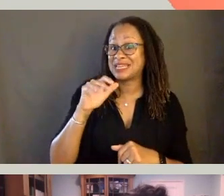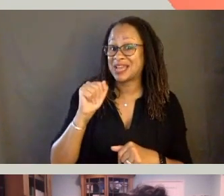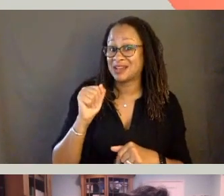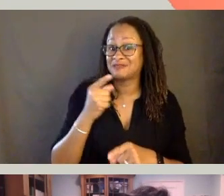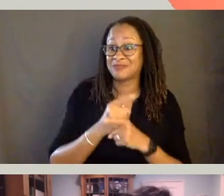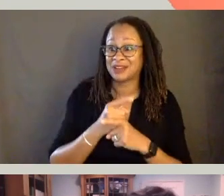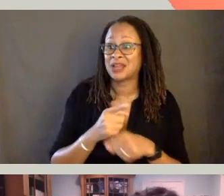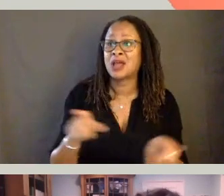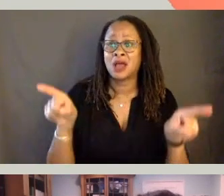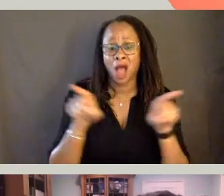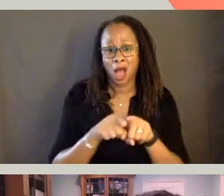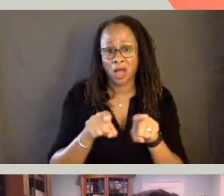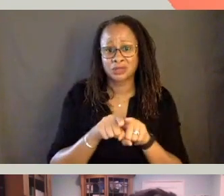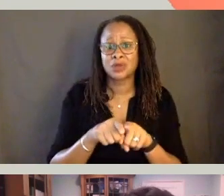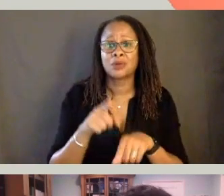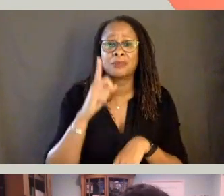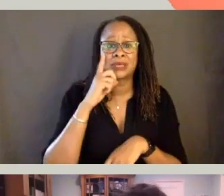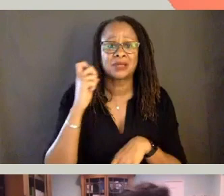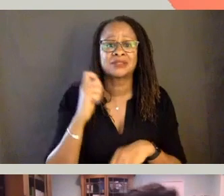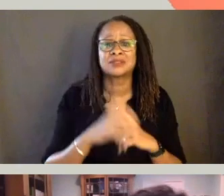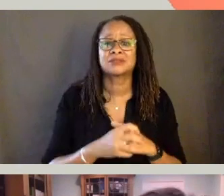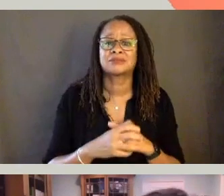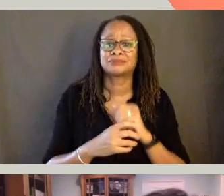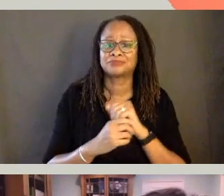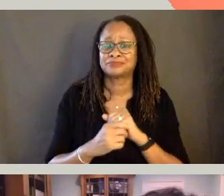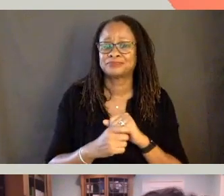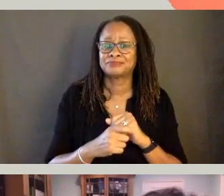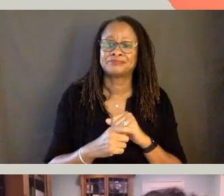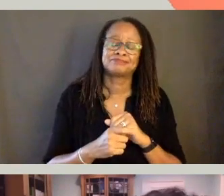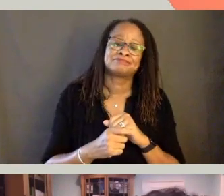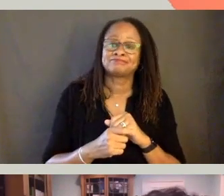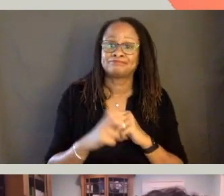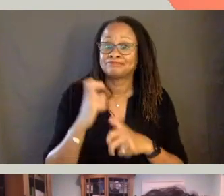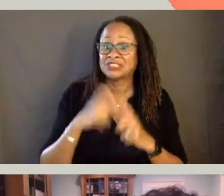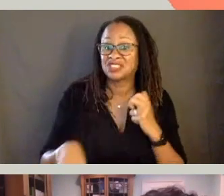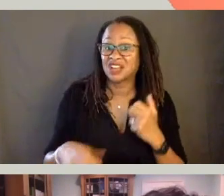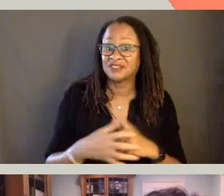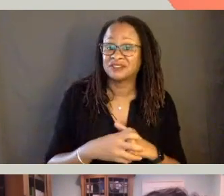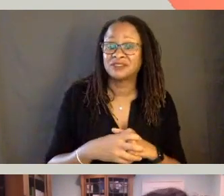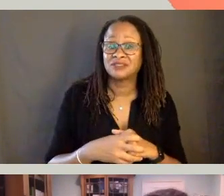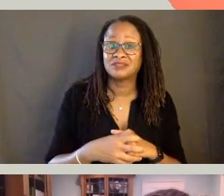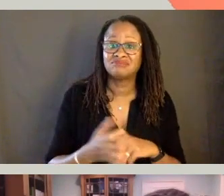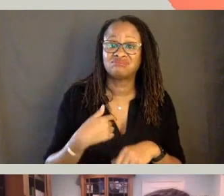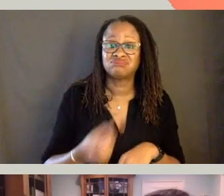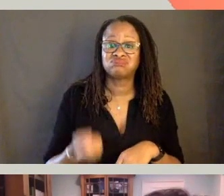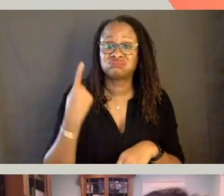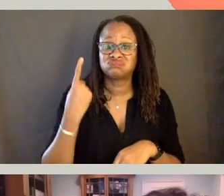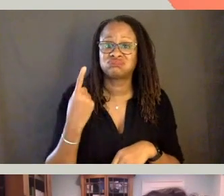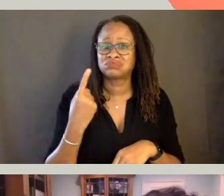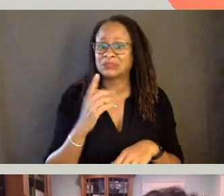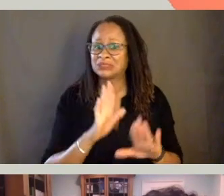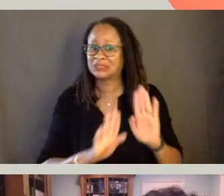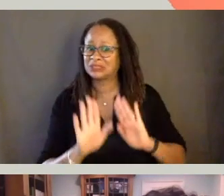And also partly because, well, I mean, it's tough. I understand the reservations of people